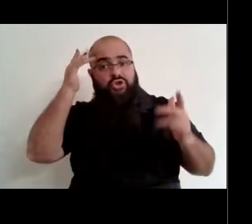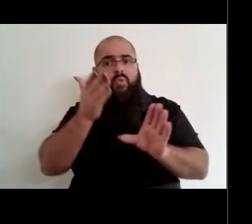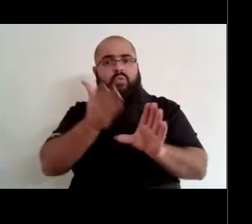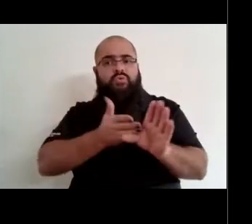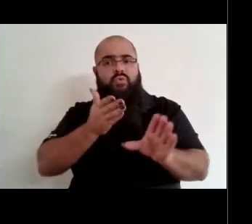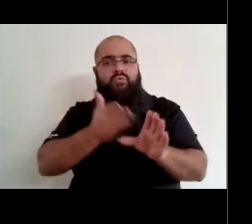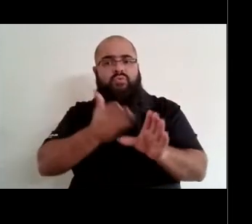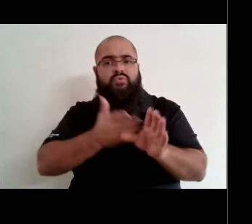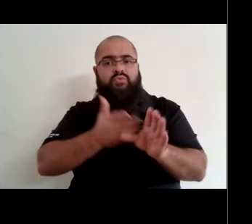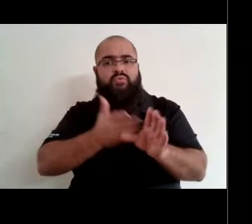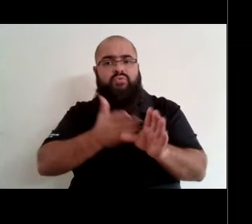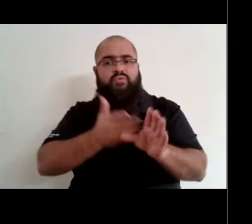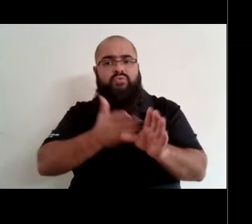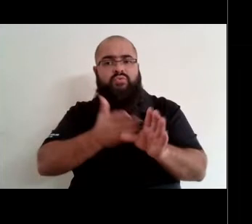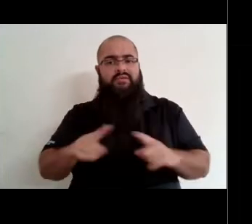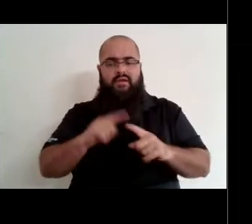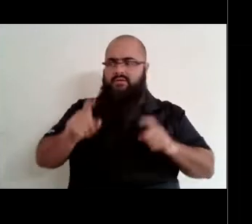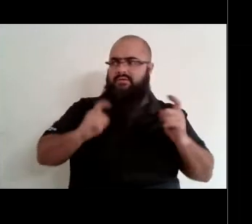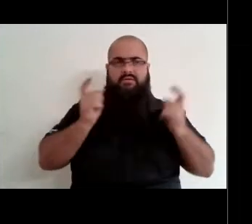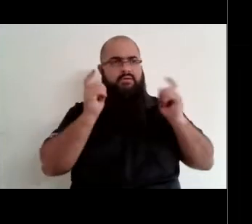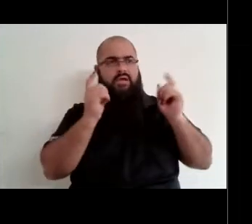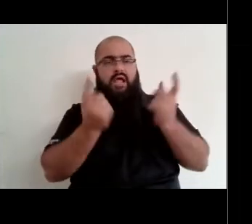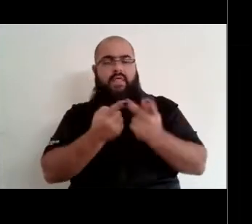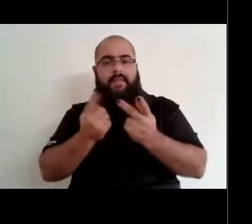Of course we provide confidential legal advice good the particular matters.